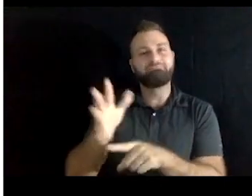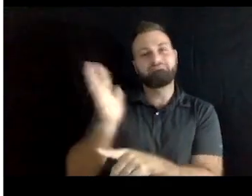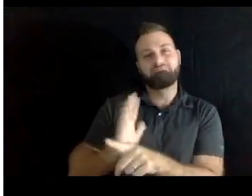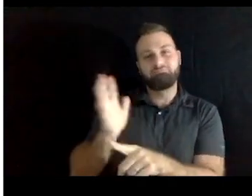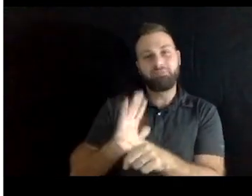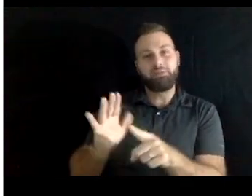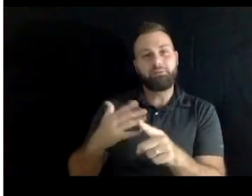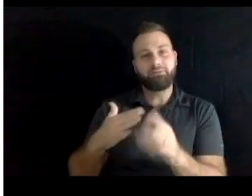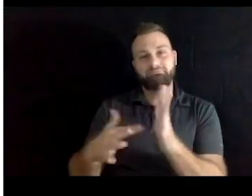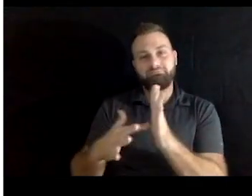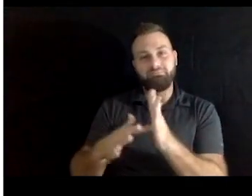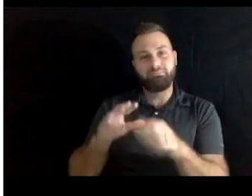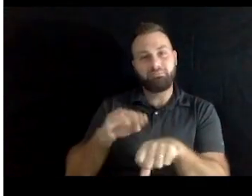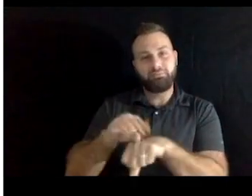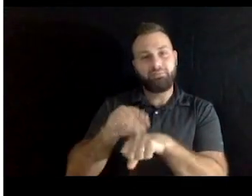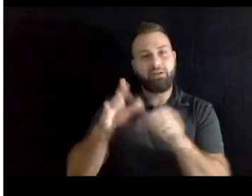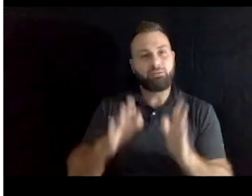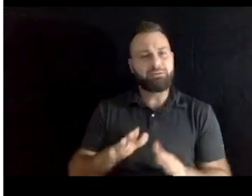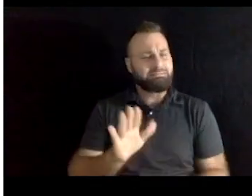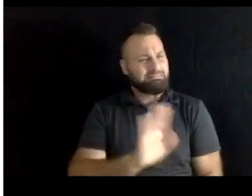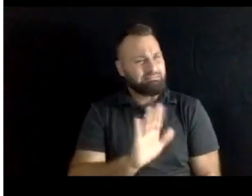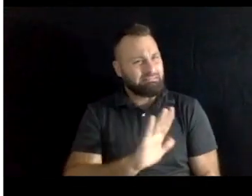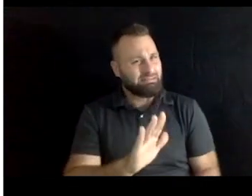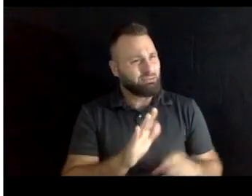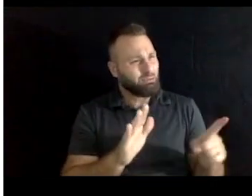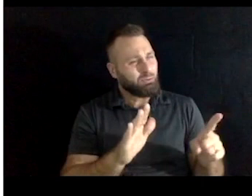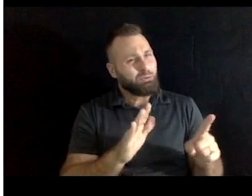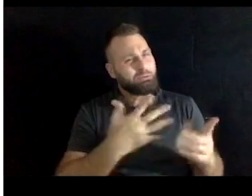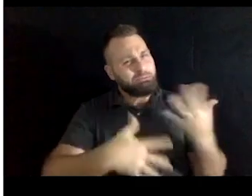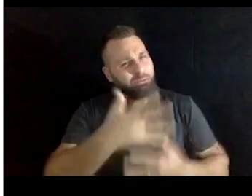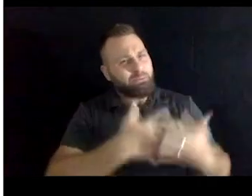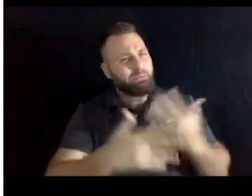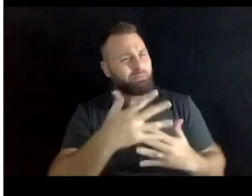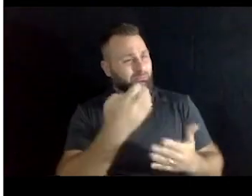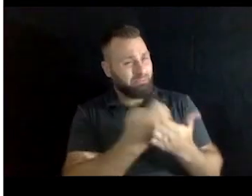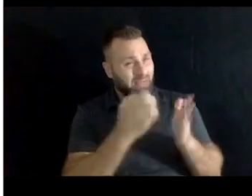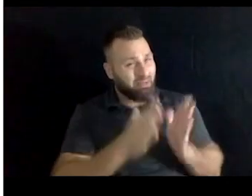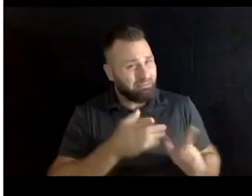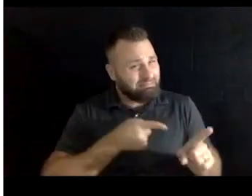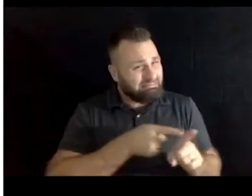too social to become an economist, but I ignored her advice and pursued economics.